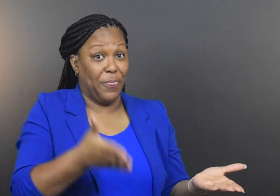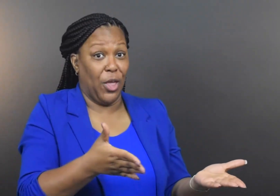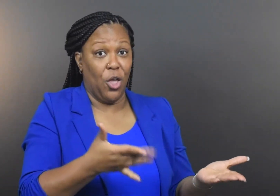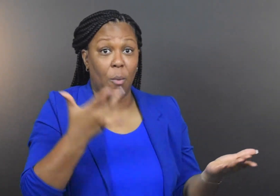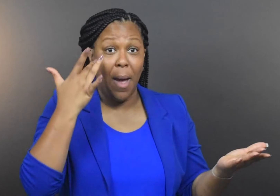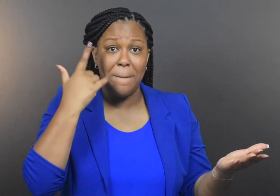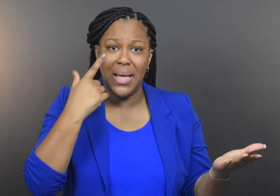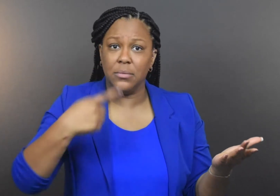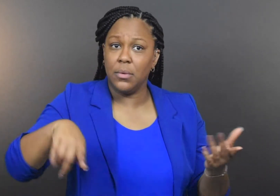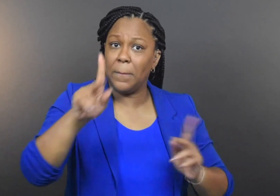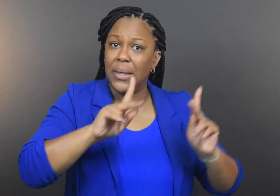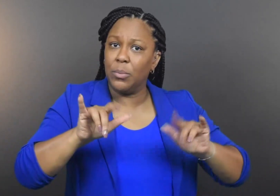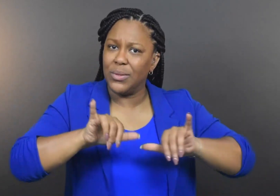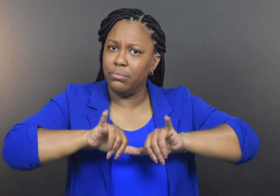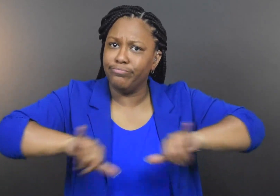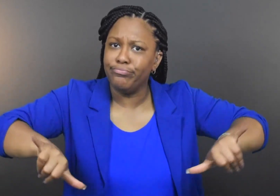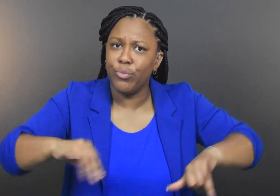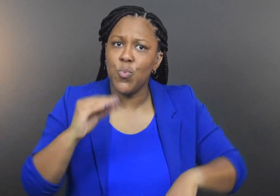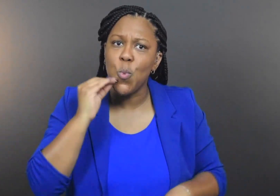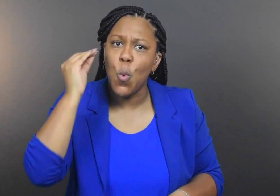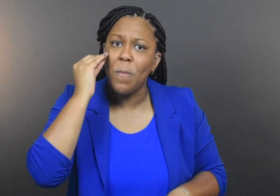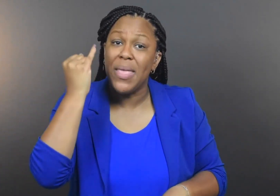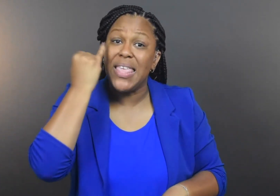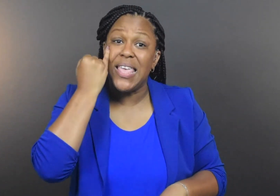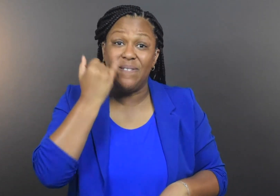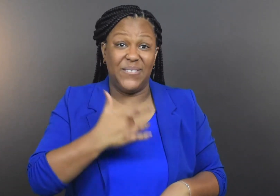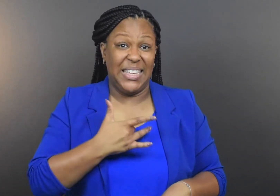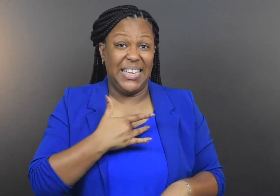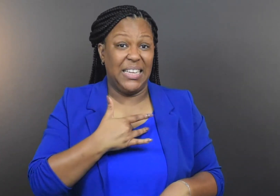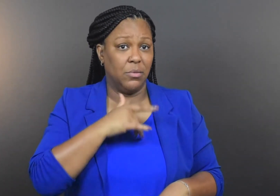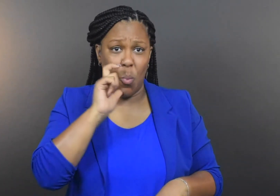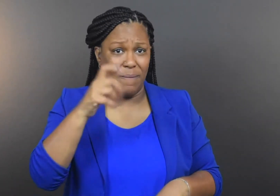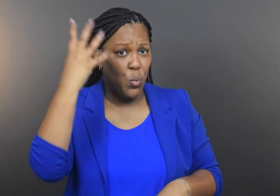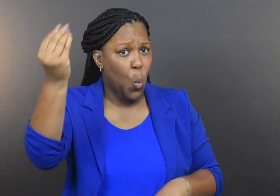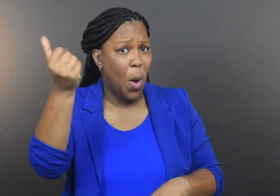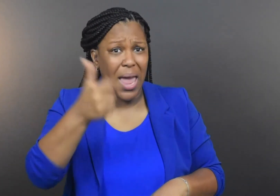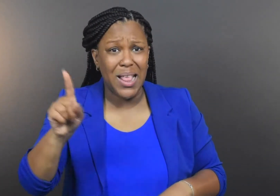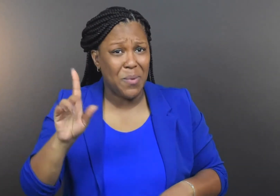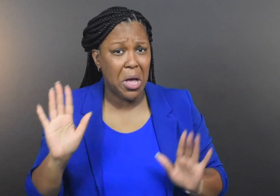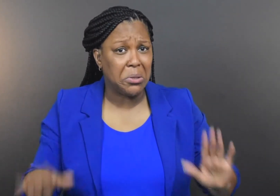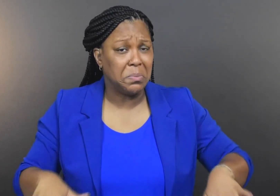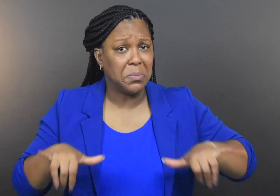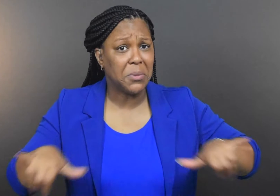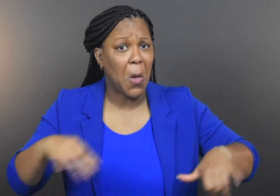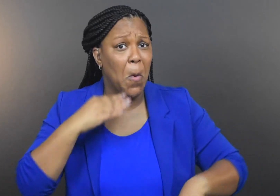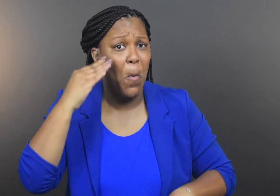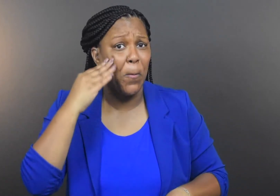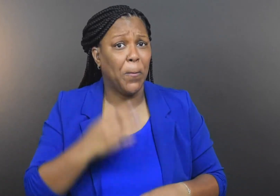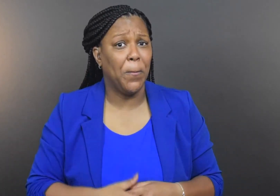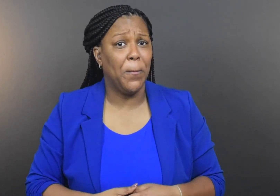staying home if they didn’t absolutely have to go somewhere,” Anne says.